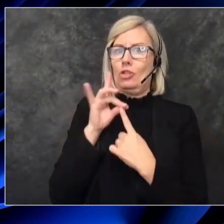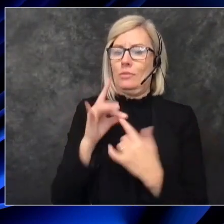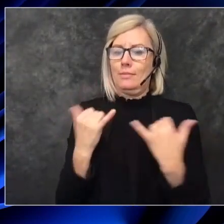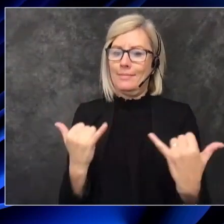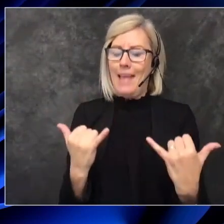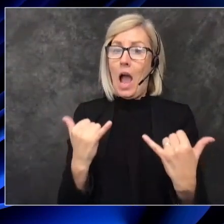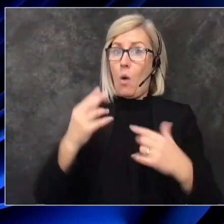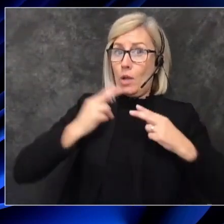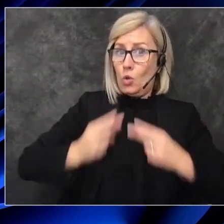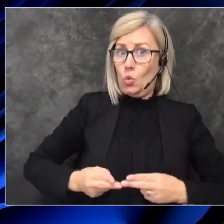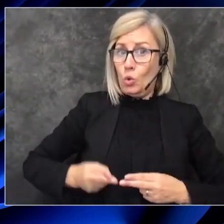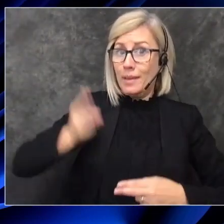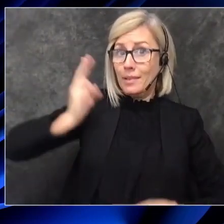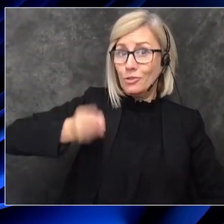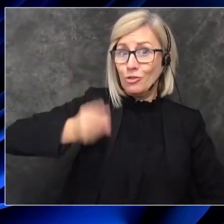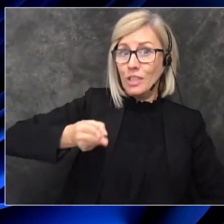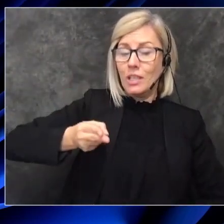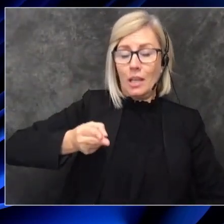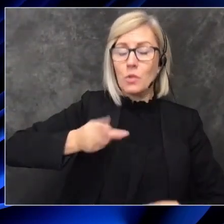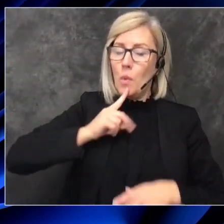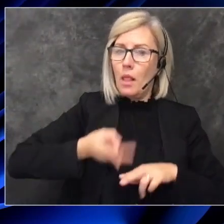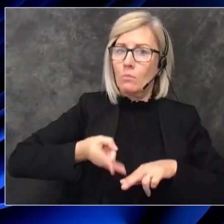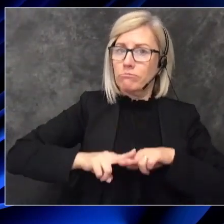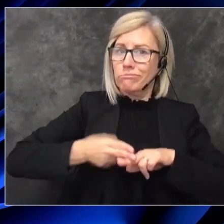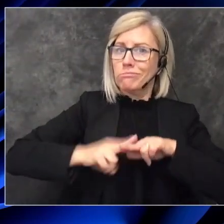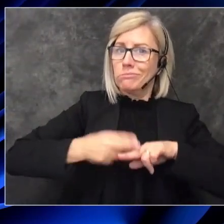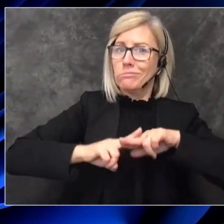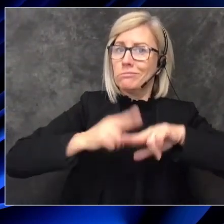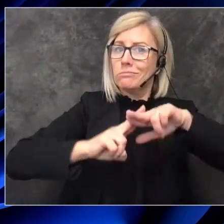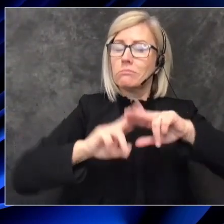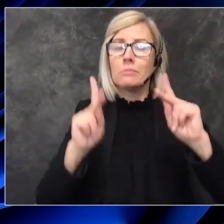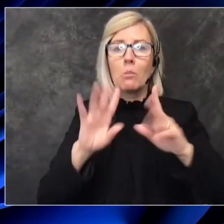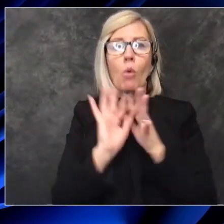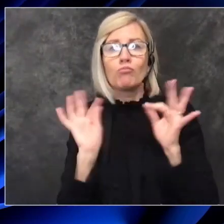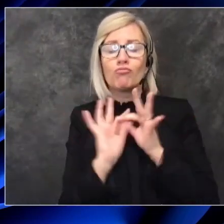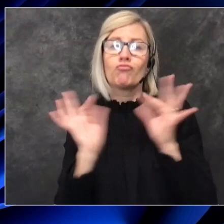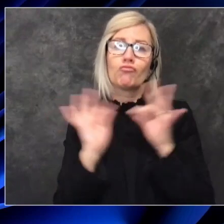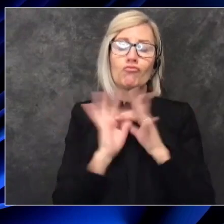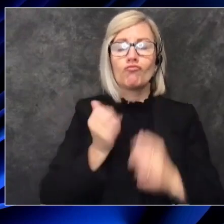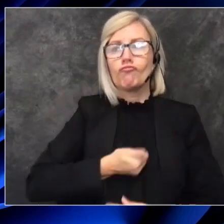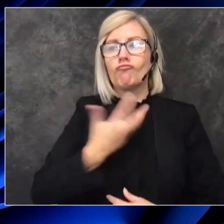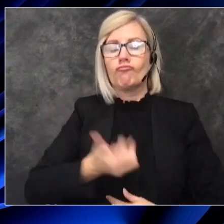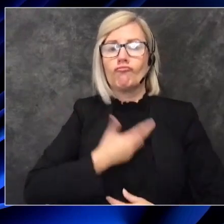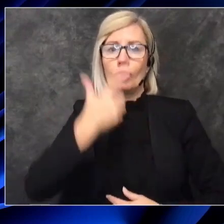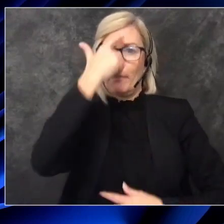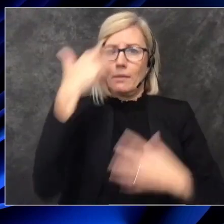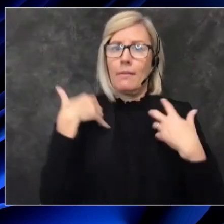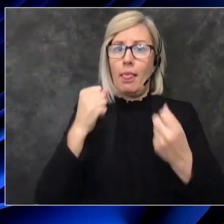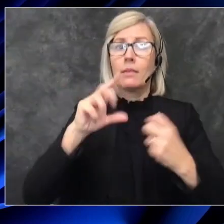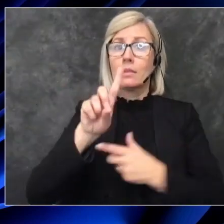it's really on the rise in terms of people talking about mental health and talking about their mental health disabilities and so to start to see